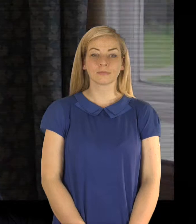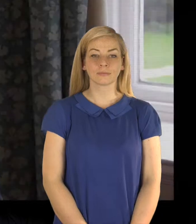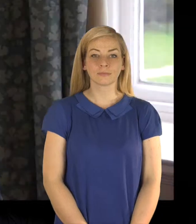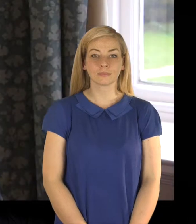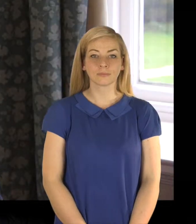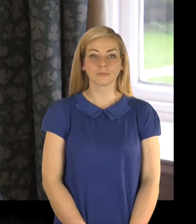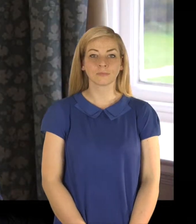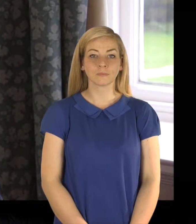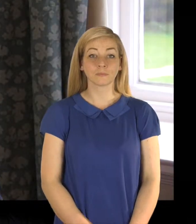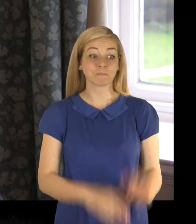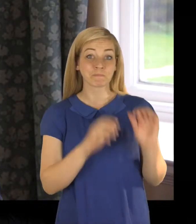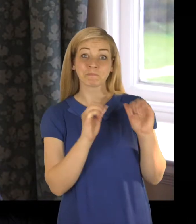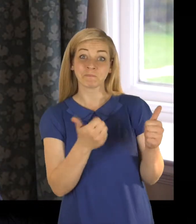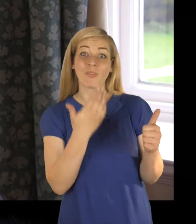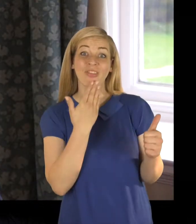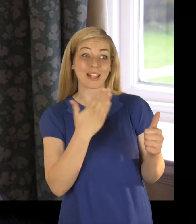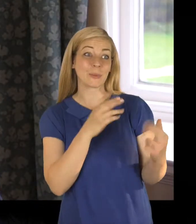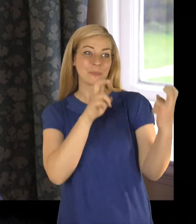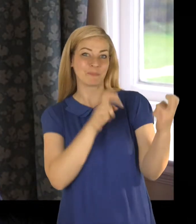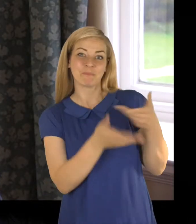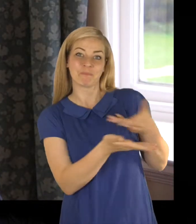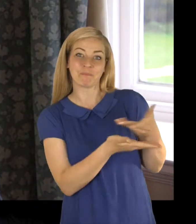Interviewer: There we go. Thank you for talking to us, Daniel. Daniel: Yes.